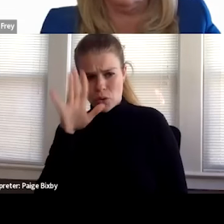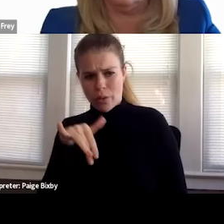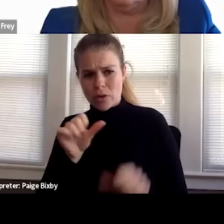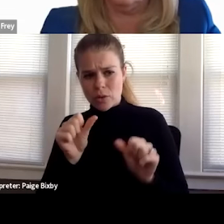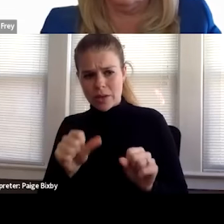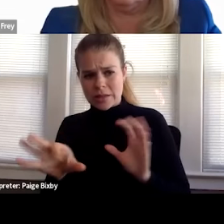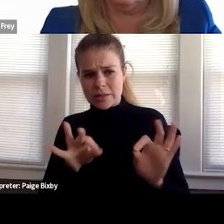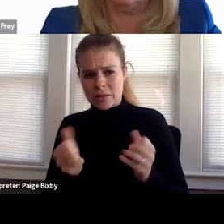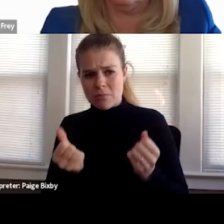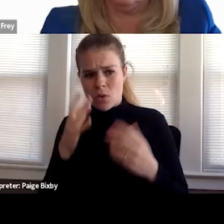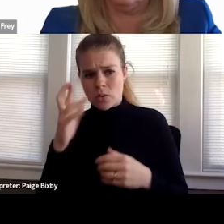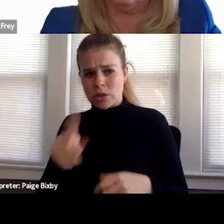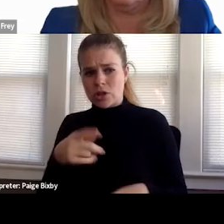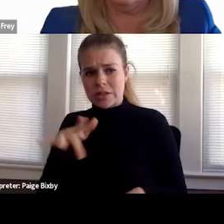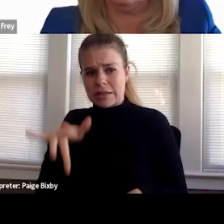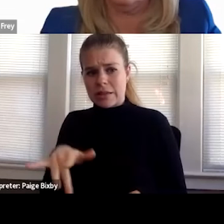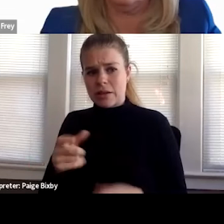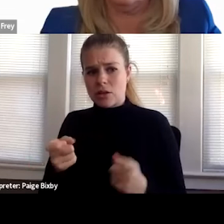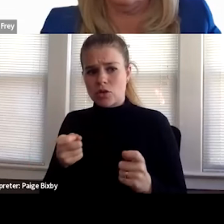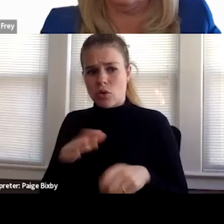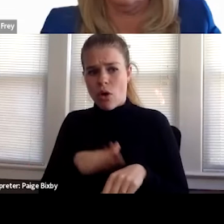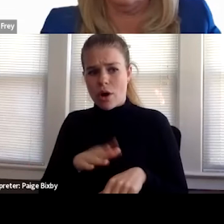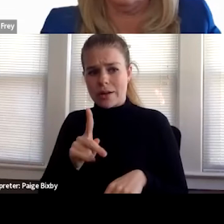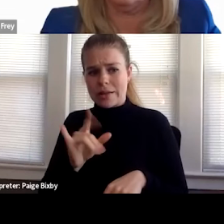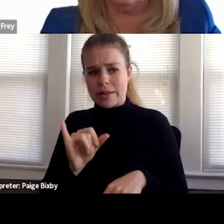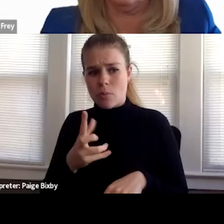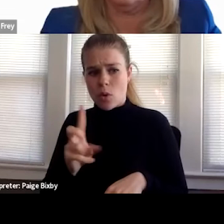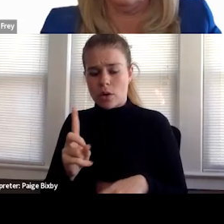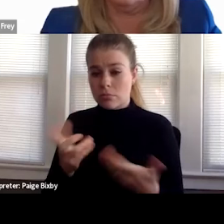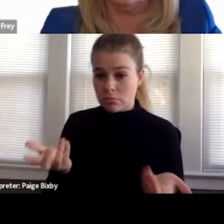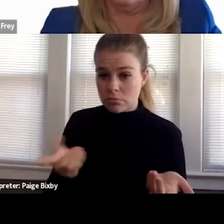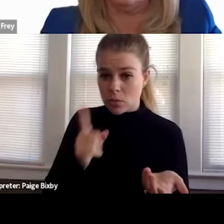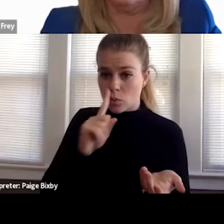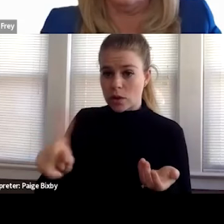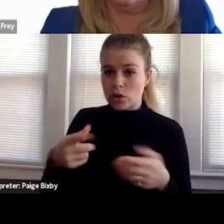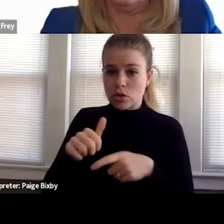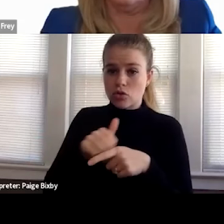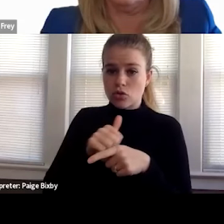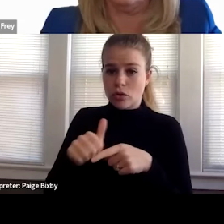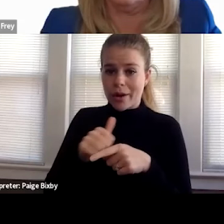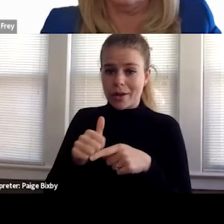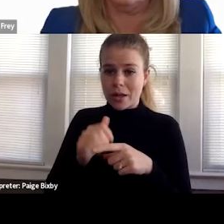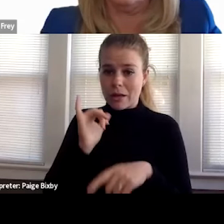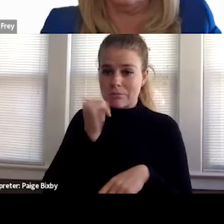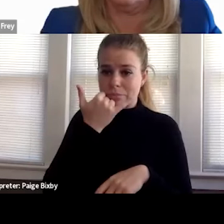by just hitting Ctrl on your keyboard." So it ended up just being a training issue. And we know that there's lots of turnover.